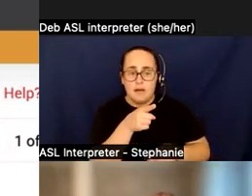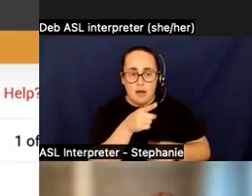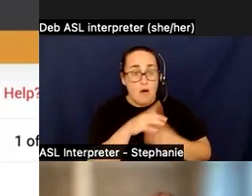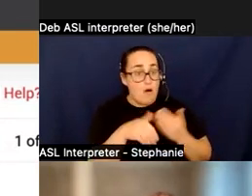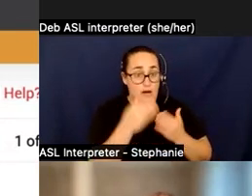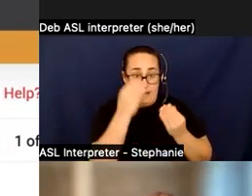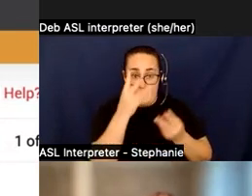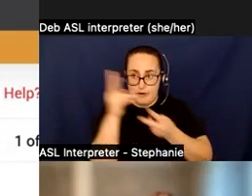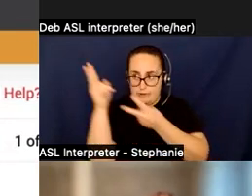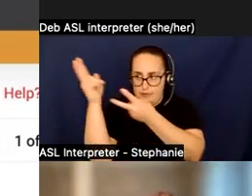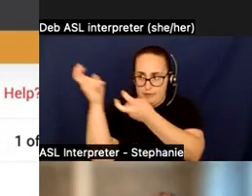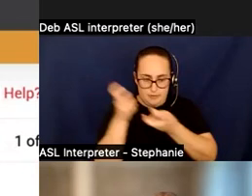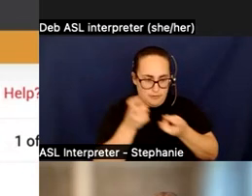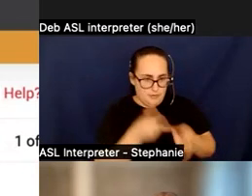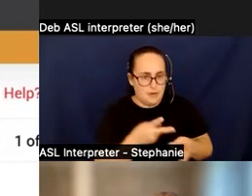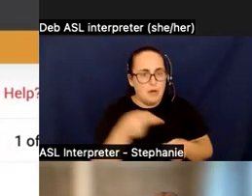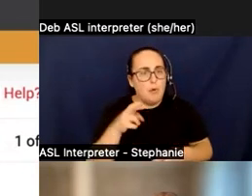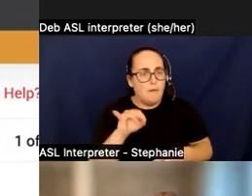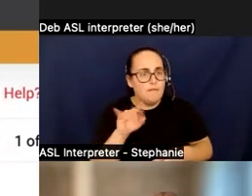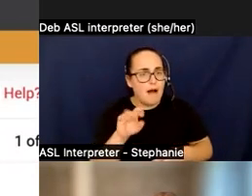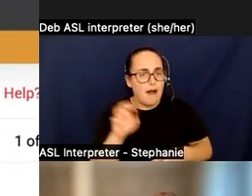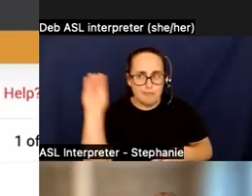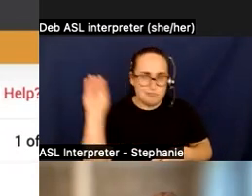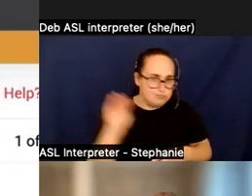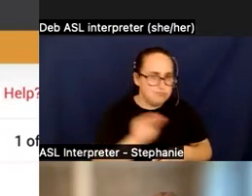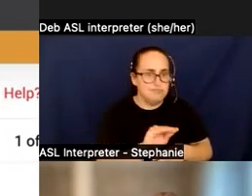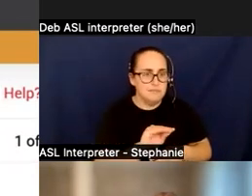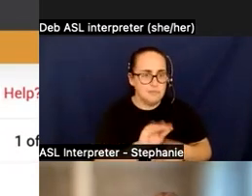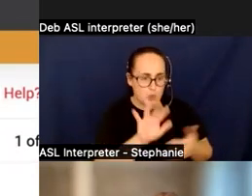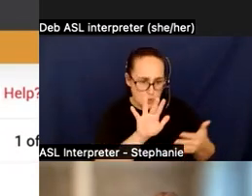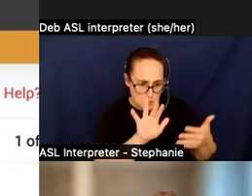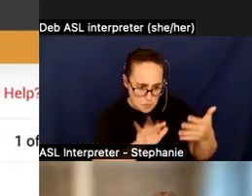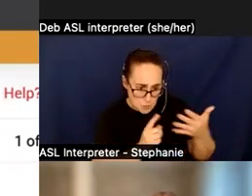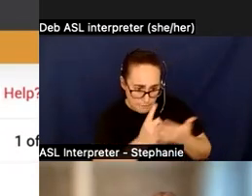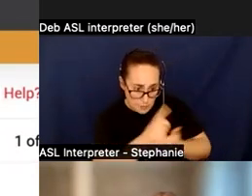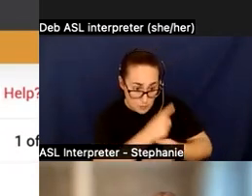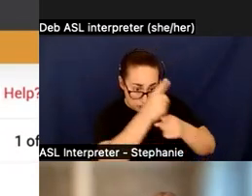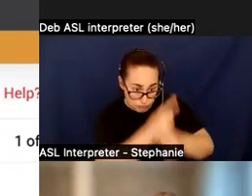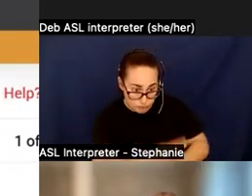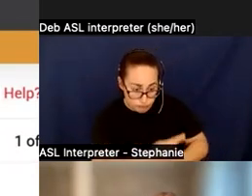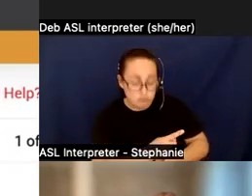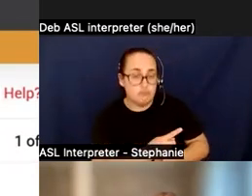your profile. Just make sure it's all correct and up to date. You will have to select your